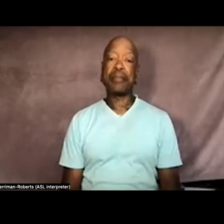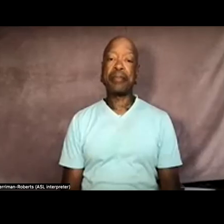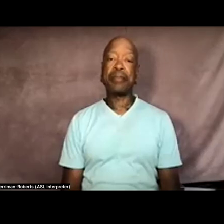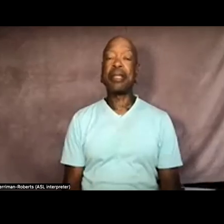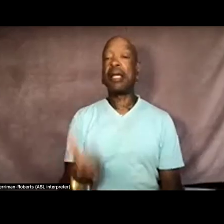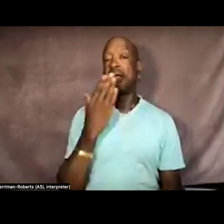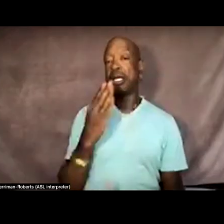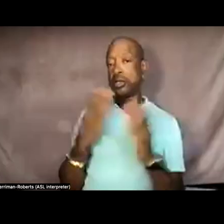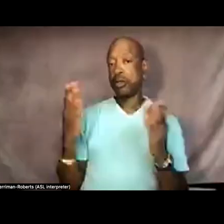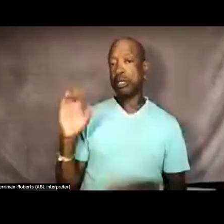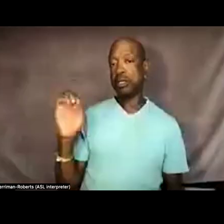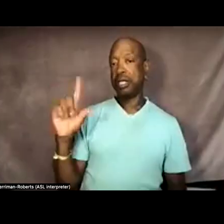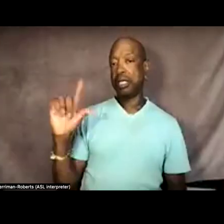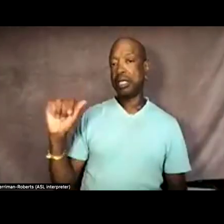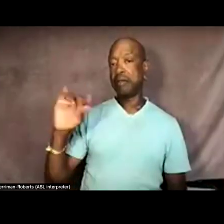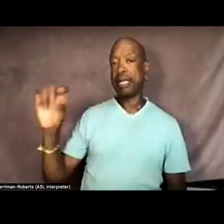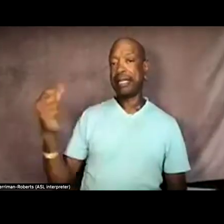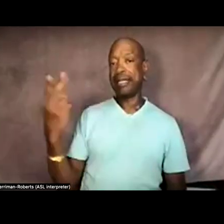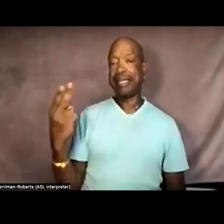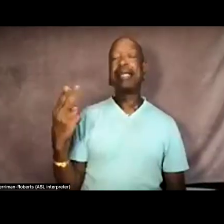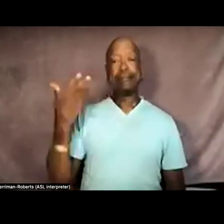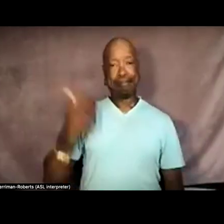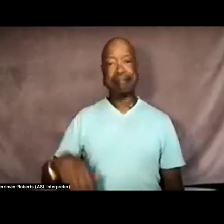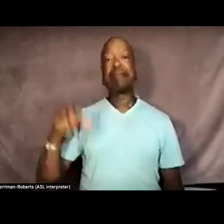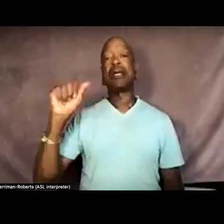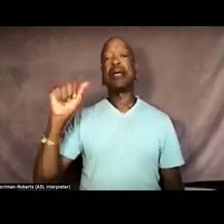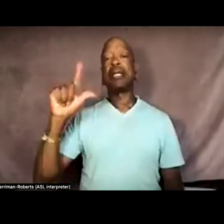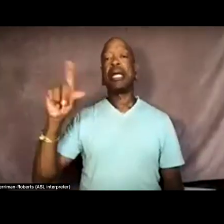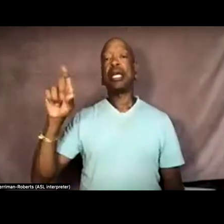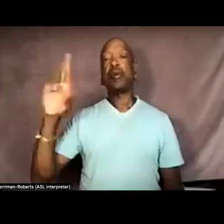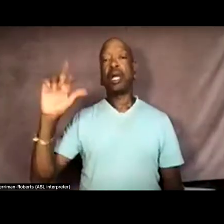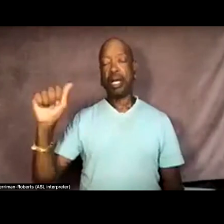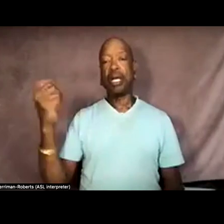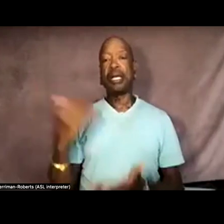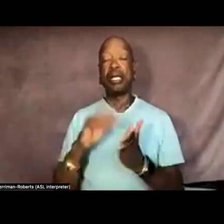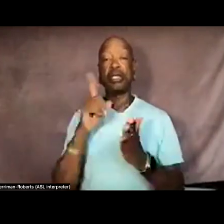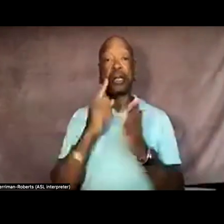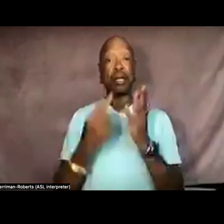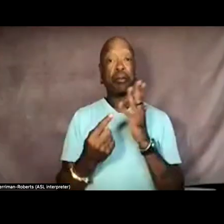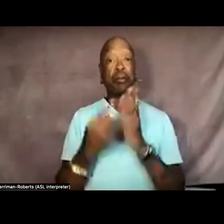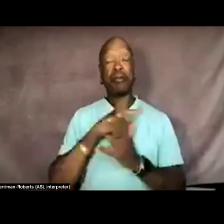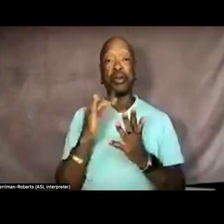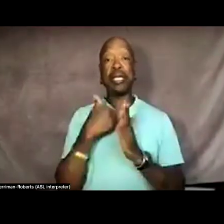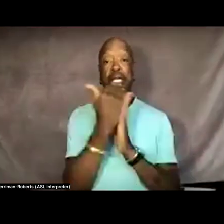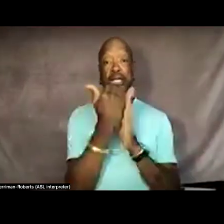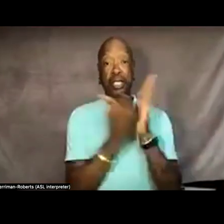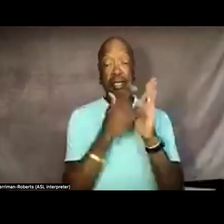Allegra again um so now just to preview our agenda which I'll also put in the chat um next we'll be